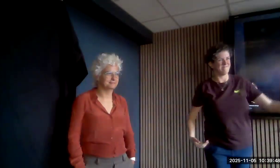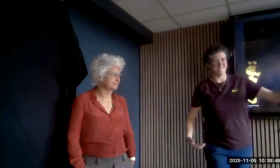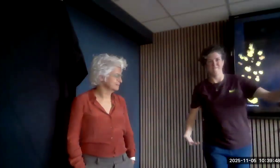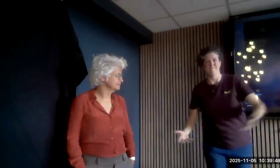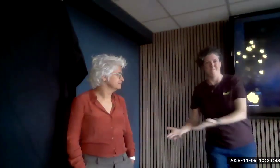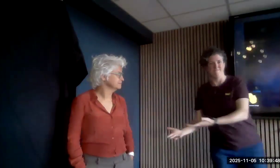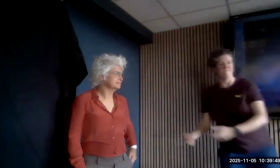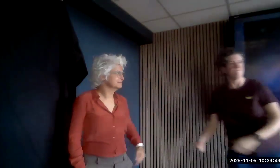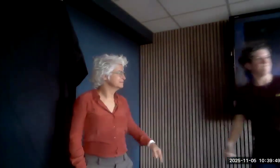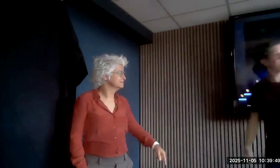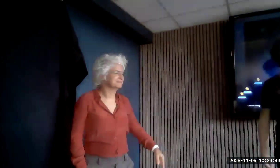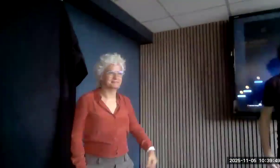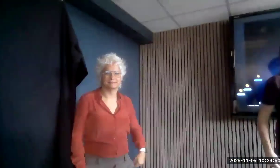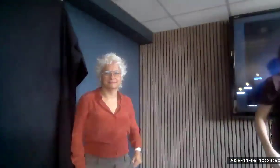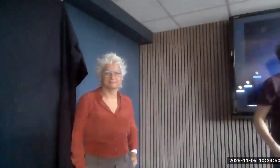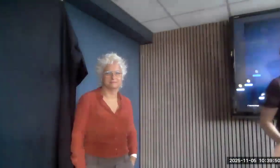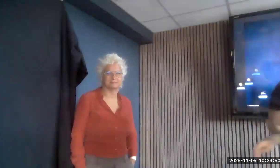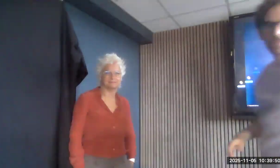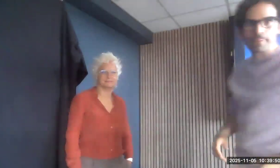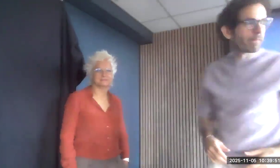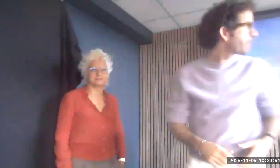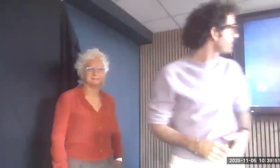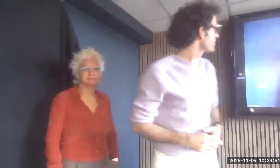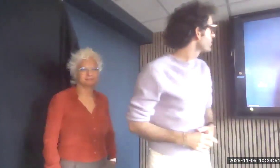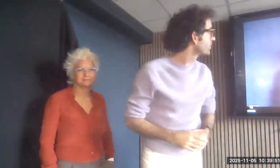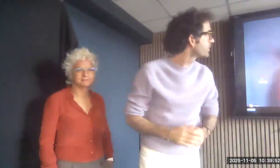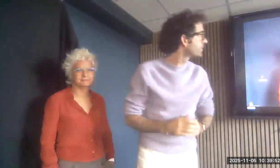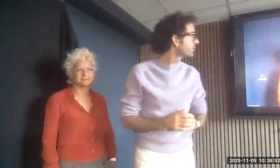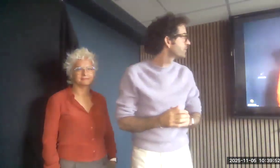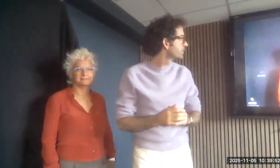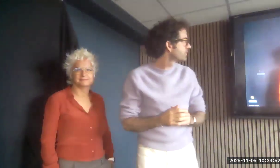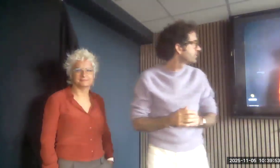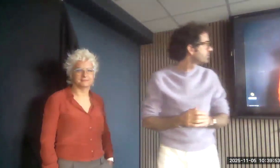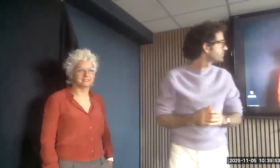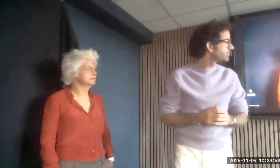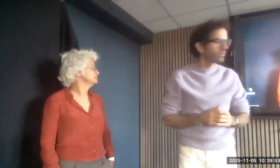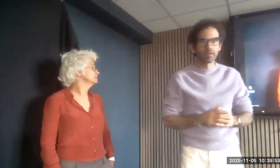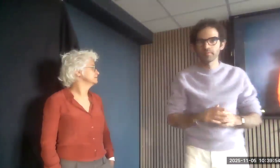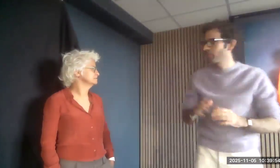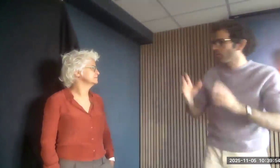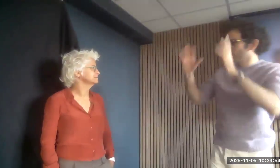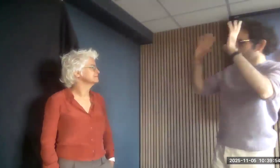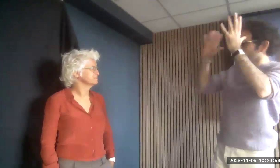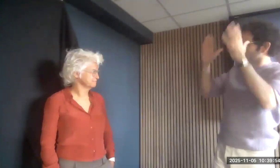That would be very helpful.